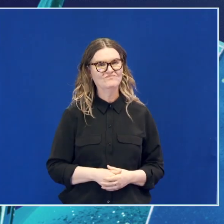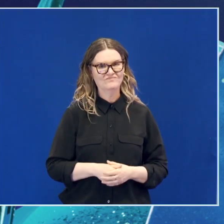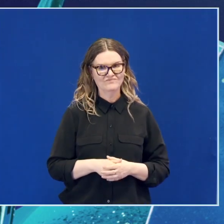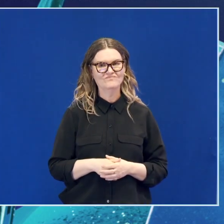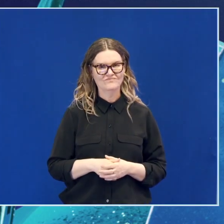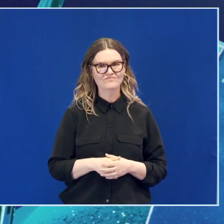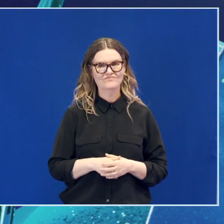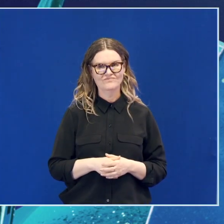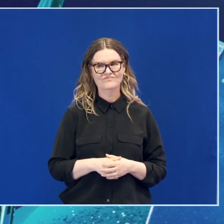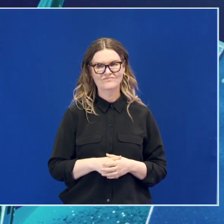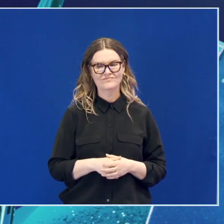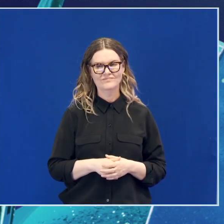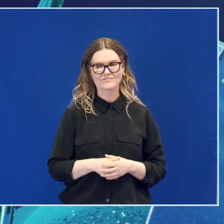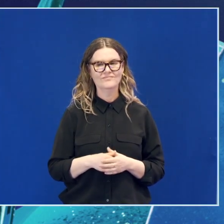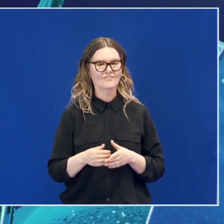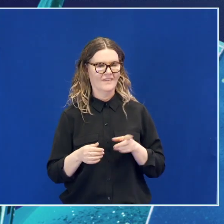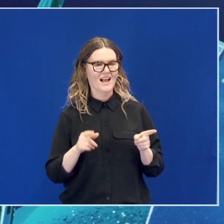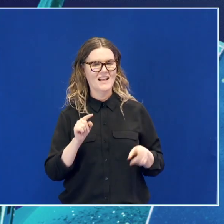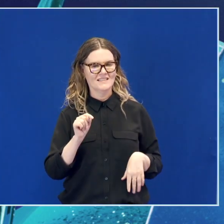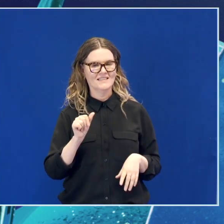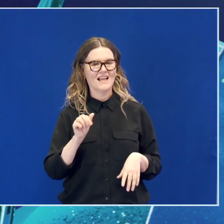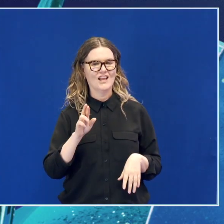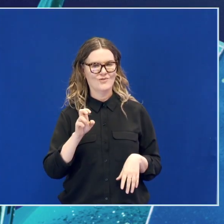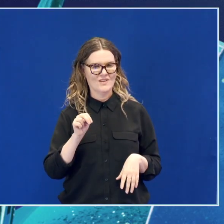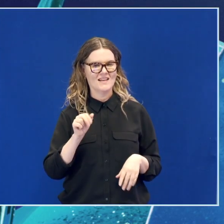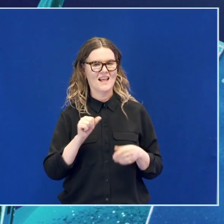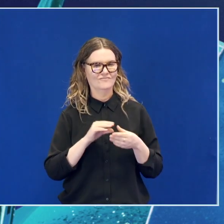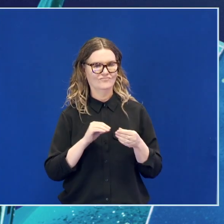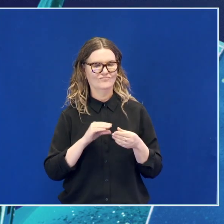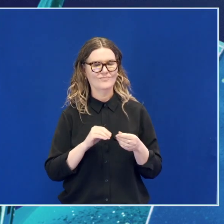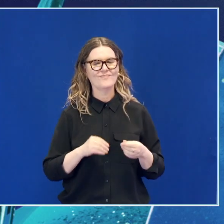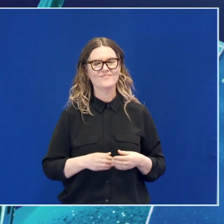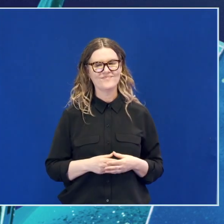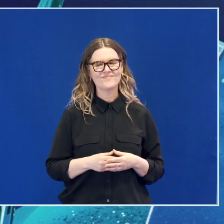before meeting notes were being generated, before agendas,